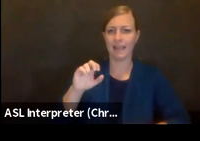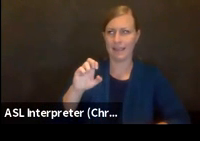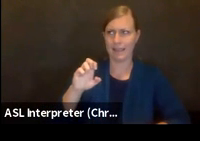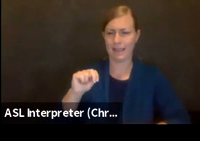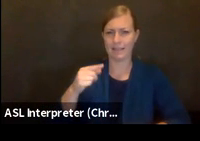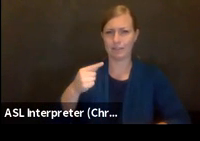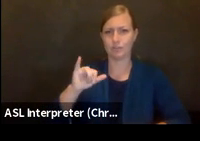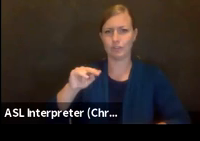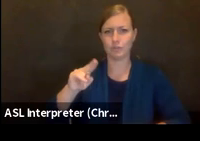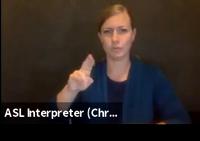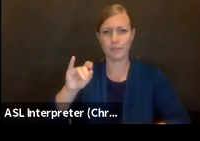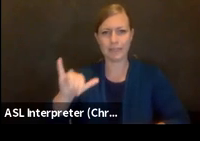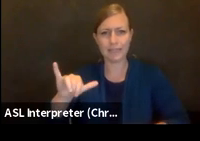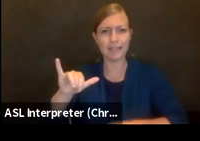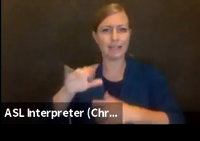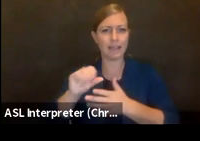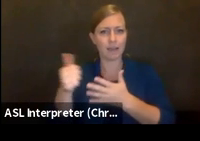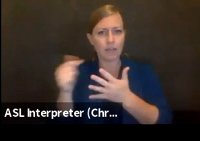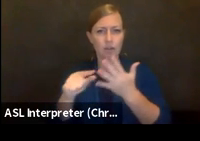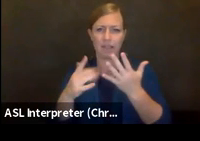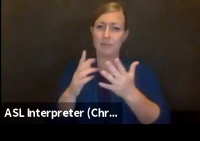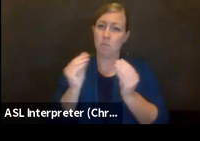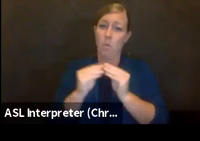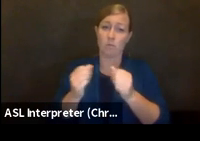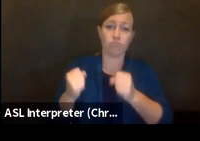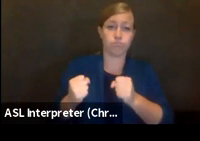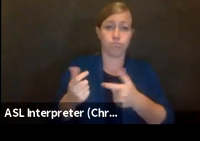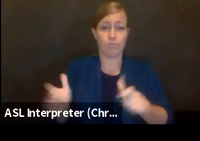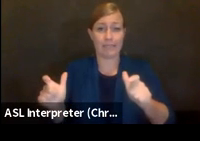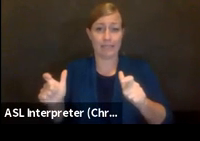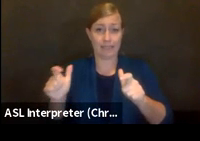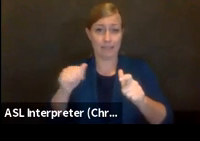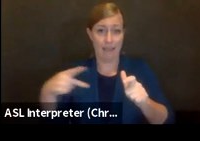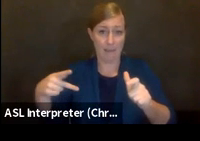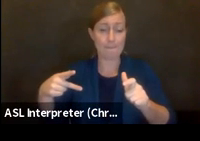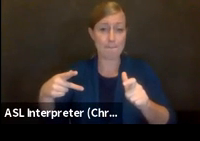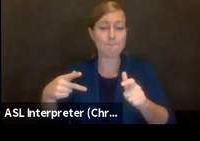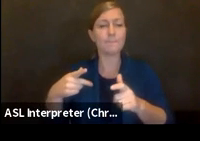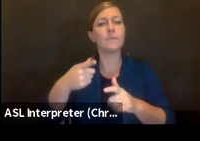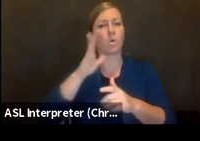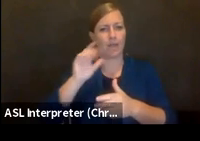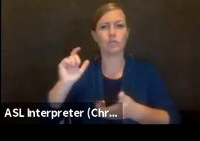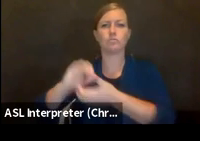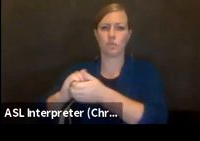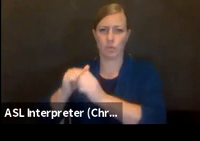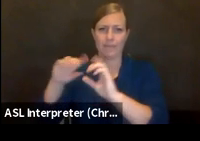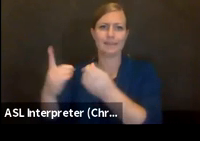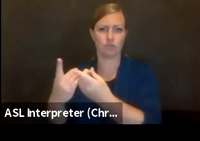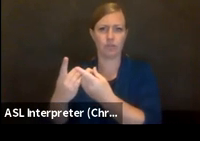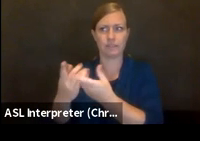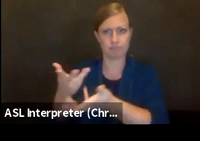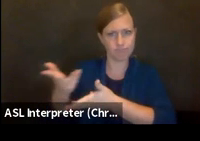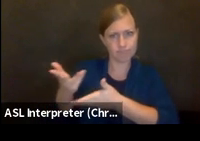ESD 189 - Amy Colburn: Really kind of robust applications, just really work with your district on those. So if your district is using one of those bigger platforms.